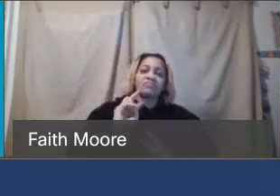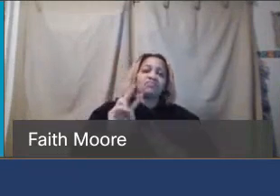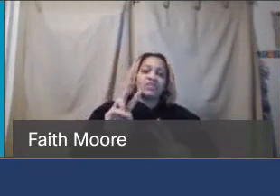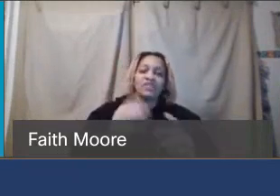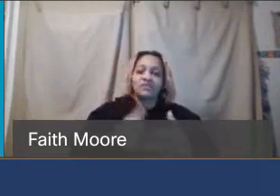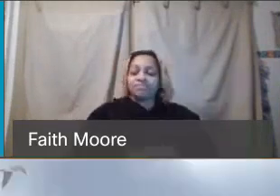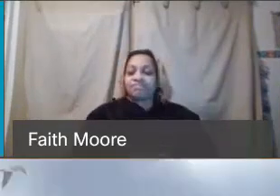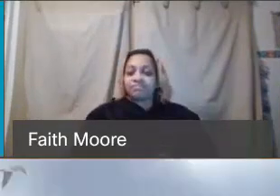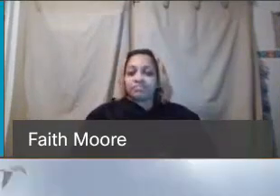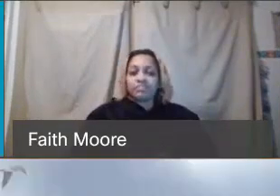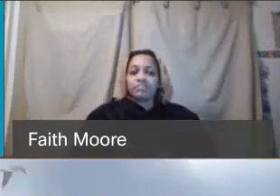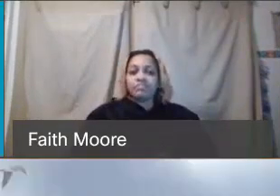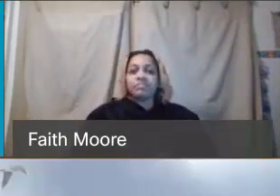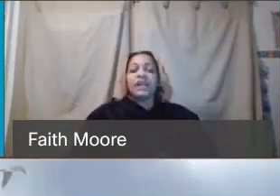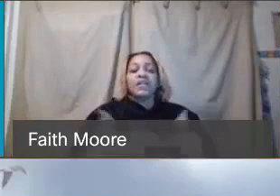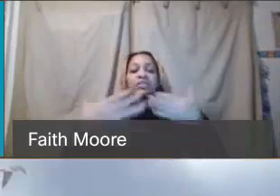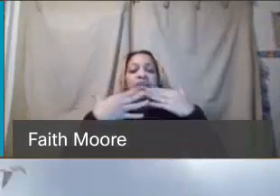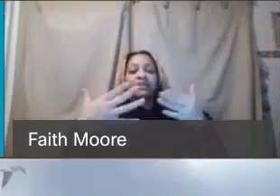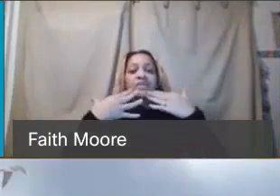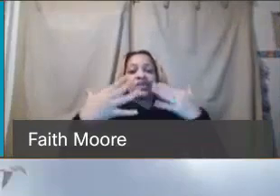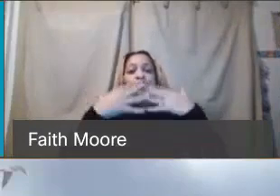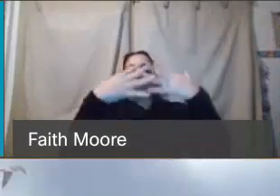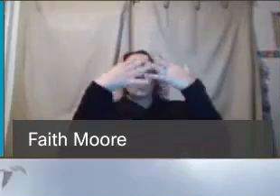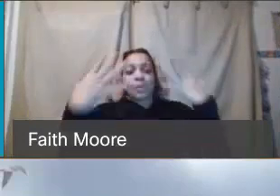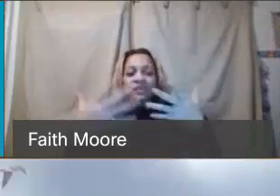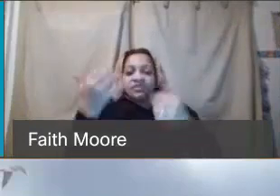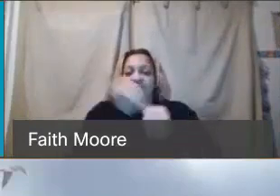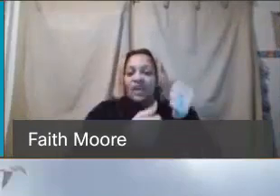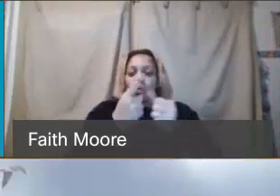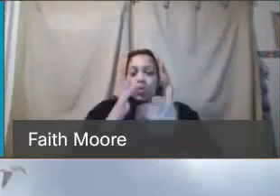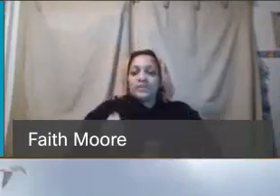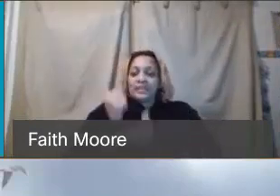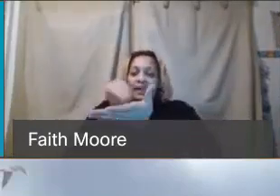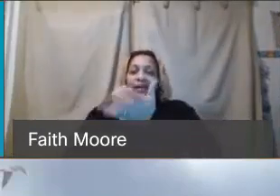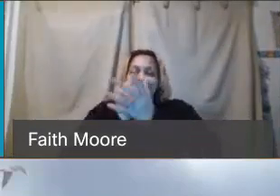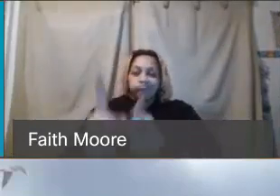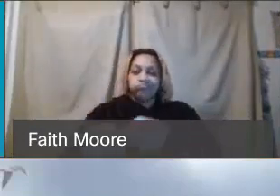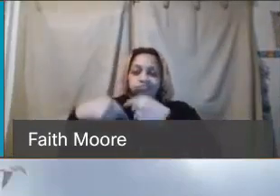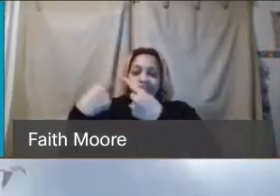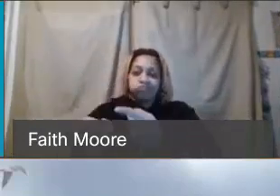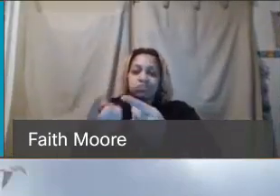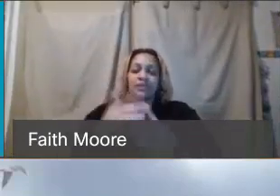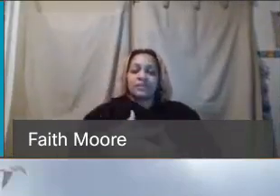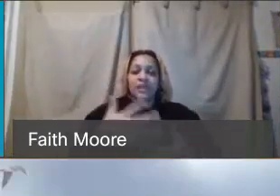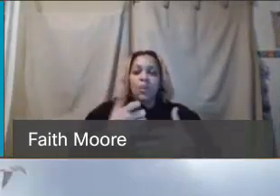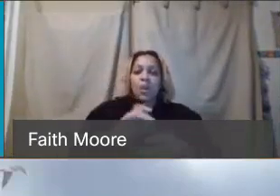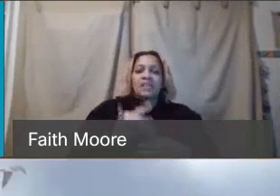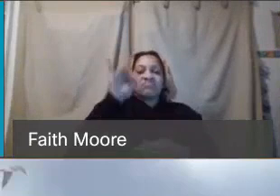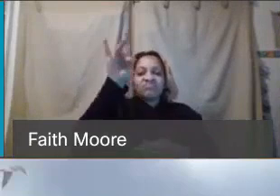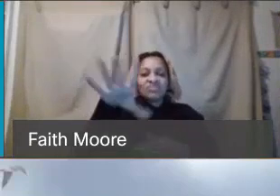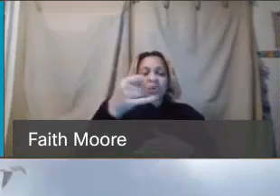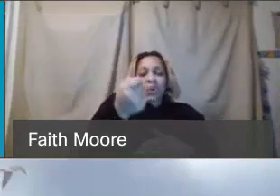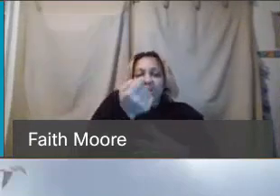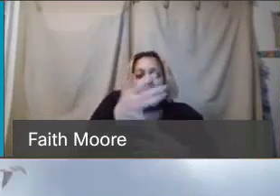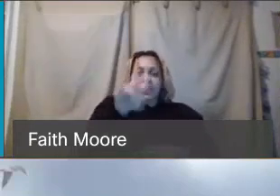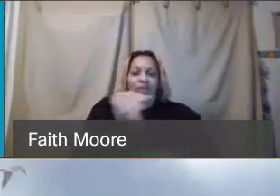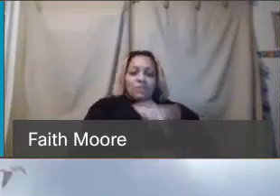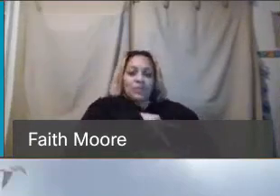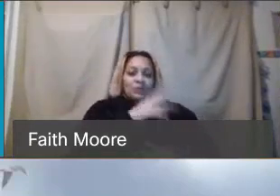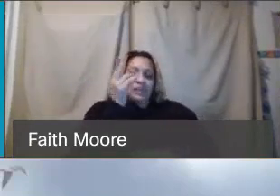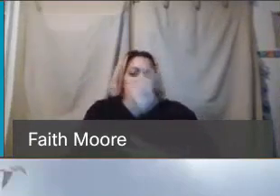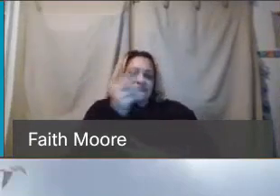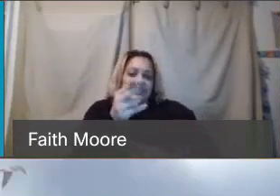Thank you so much for everybody who's gotten this far. This is again. Very exciting and I'll just share a little personal history when i1st started working for dot in 2010.